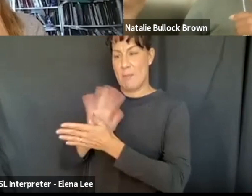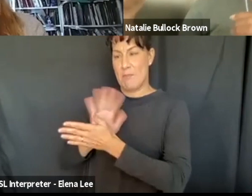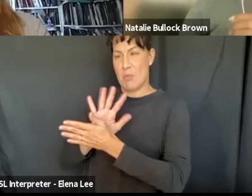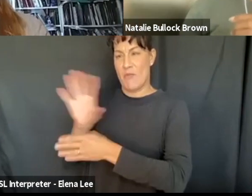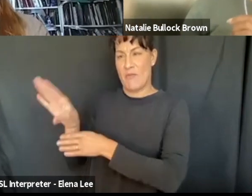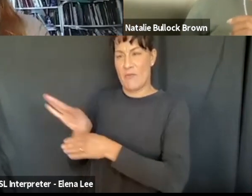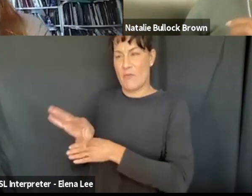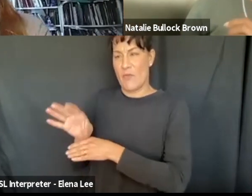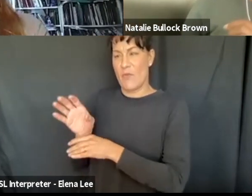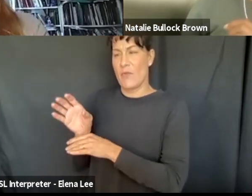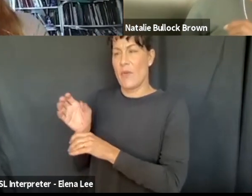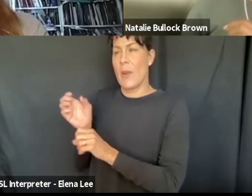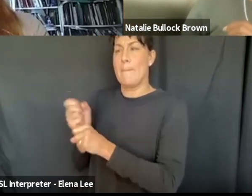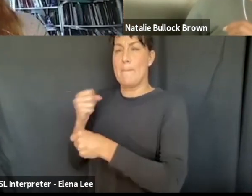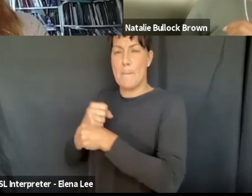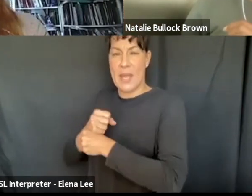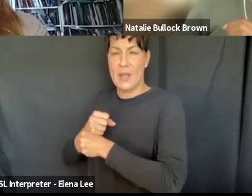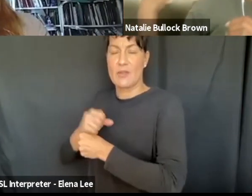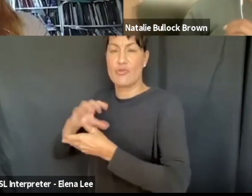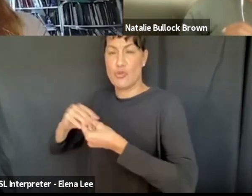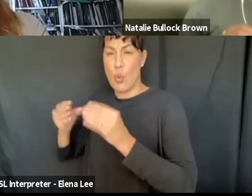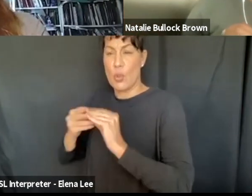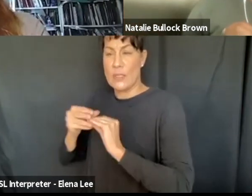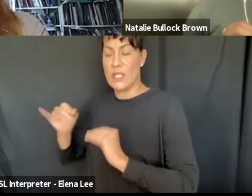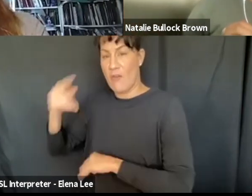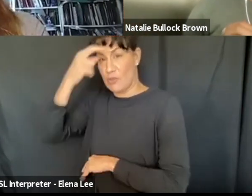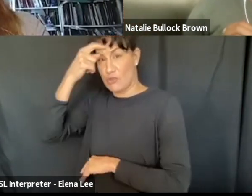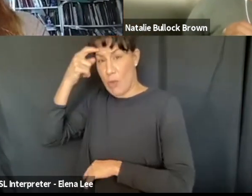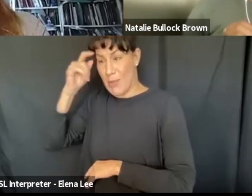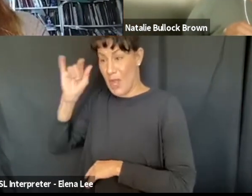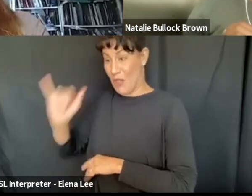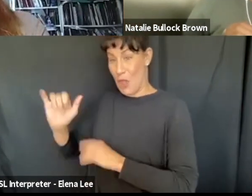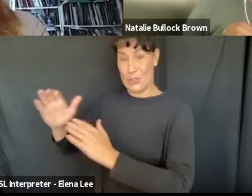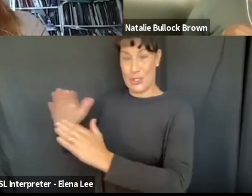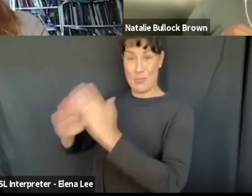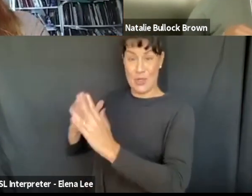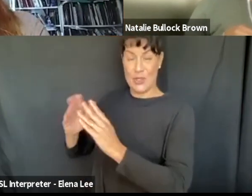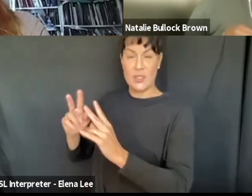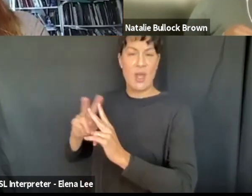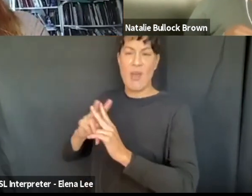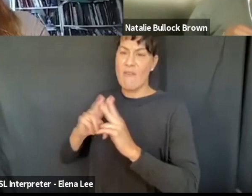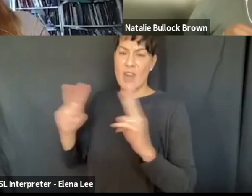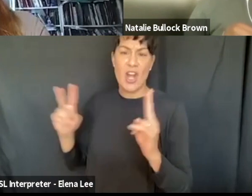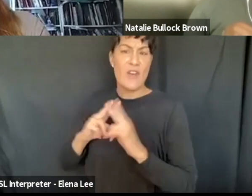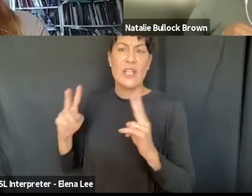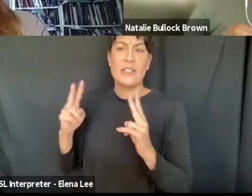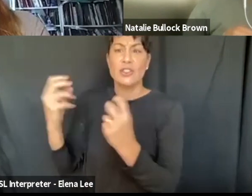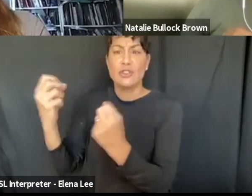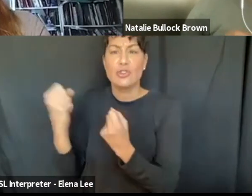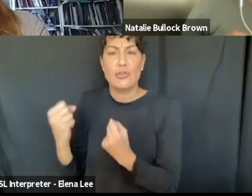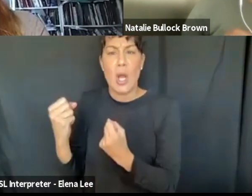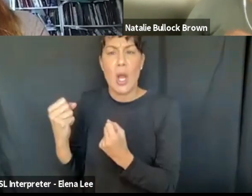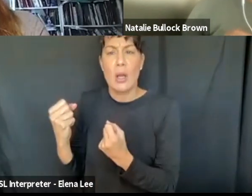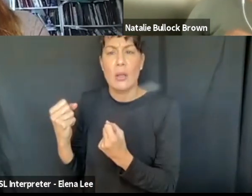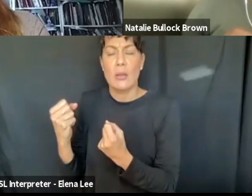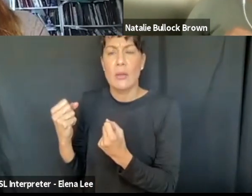those communities are resilient, the people from those communities are resilient, but should they be? Right? Should they have to be?